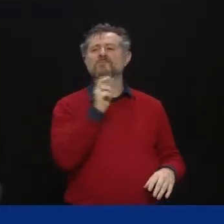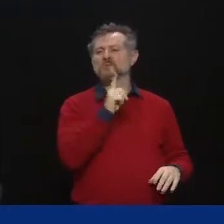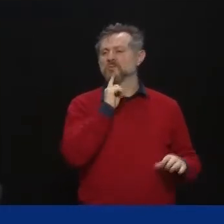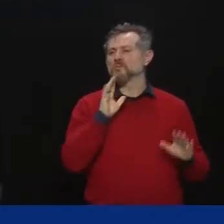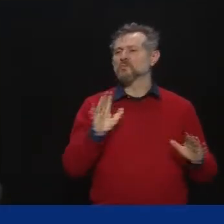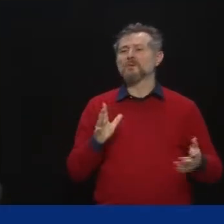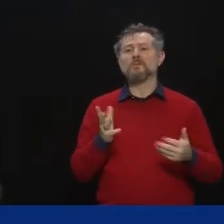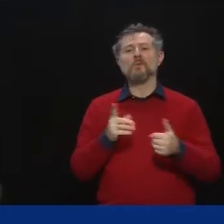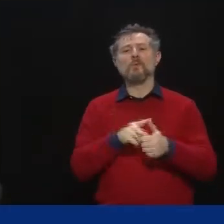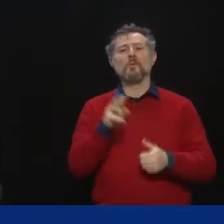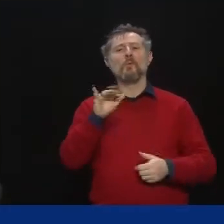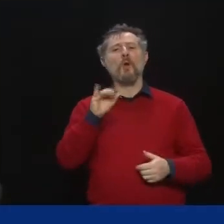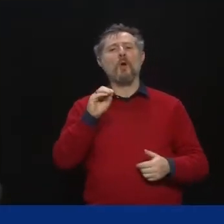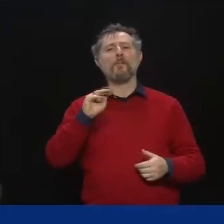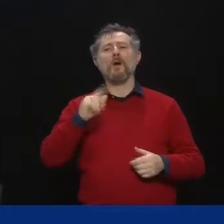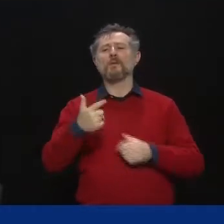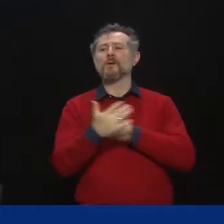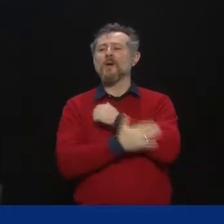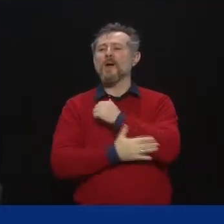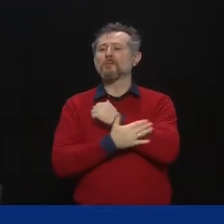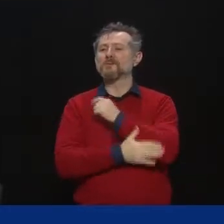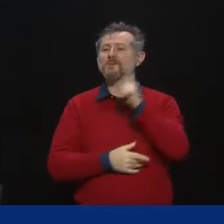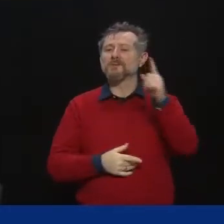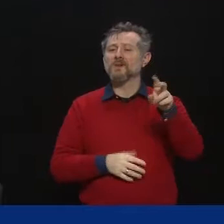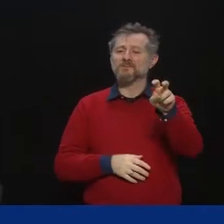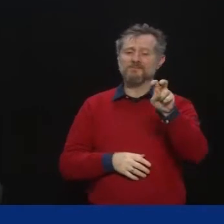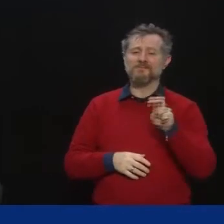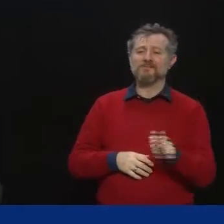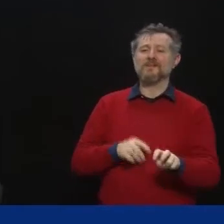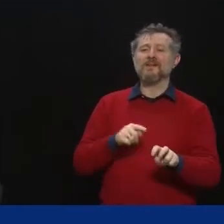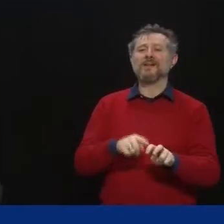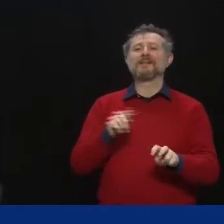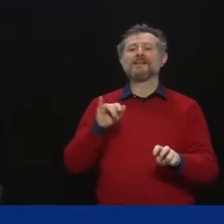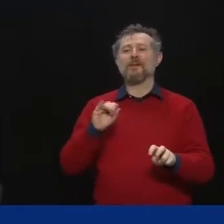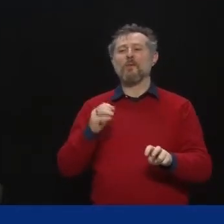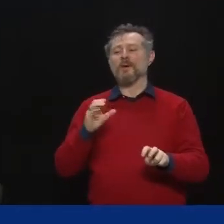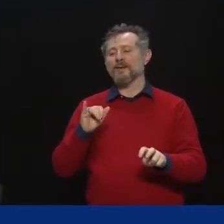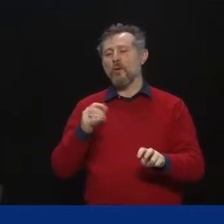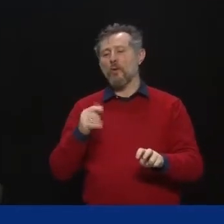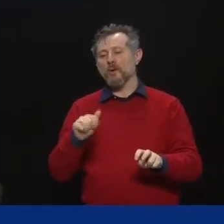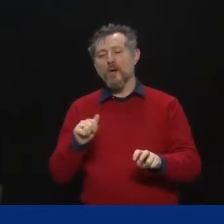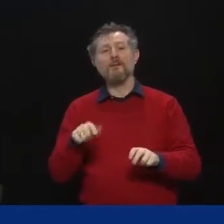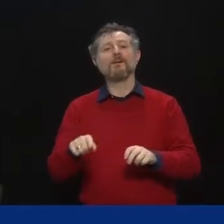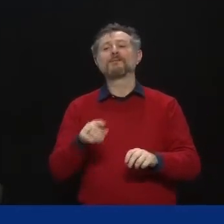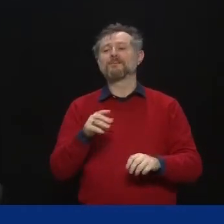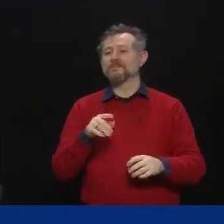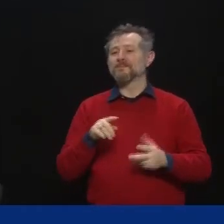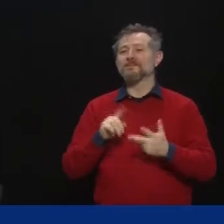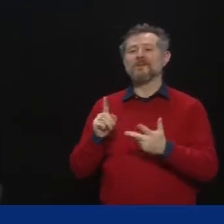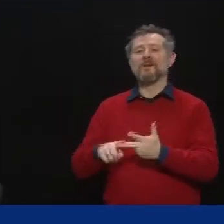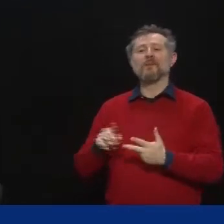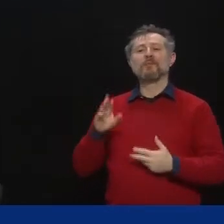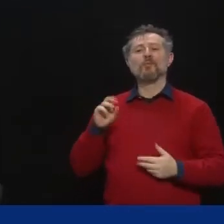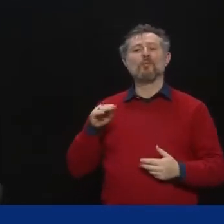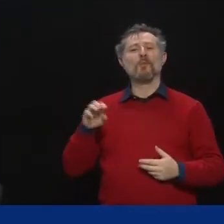HAVE BEEN EXPERIENCING THUS FAR WILL NOT BE VERY SERIOUS. TODAY, I GOT ON THE ROAD AGAIN. IT WAS GREAT TO BE OUT